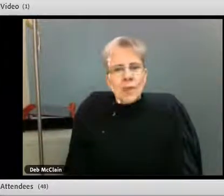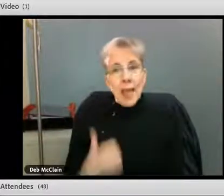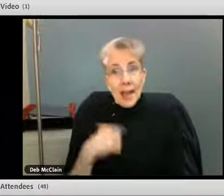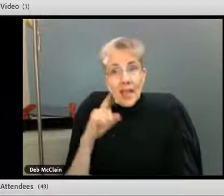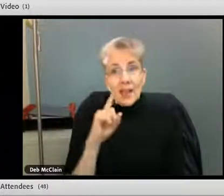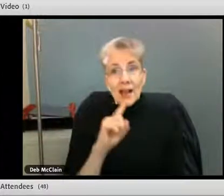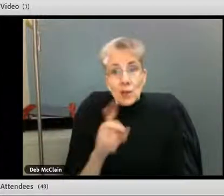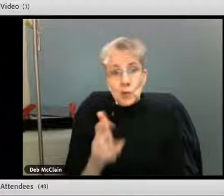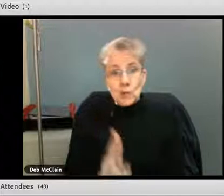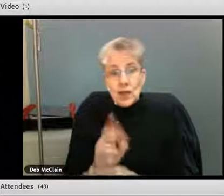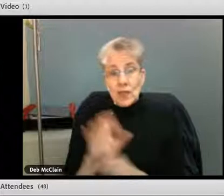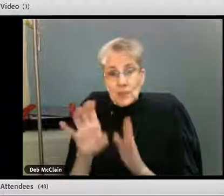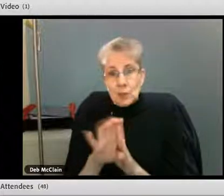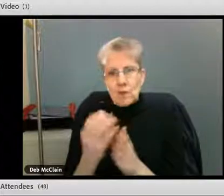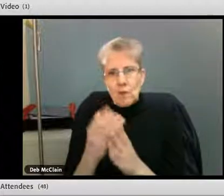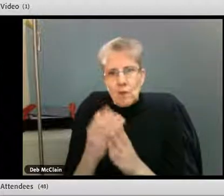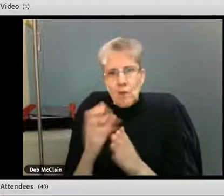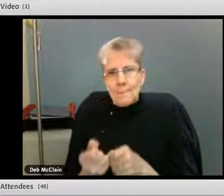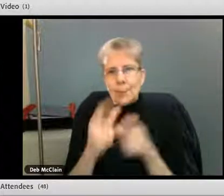take care of some wrinkle issues in my forehead.